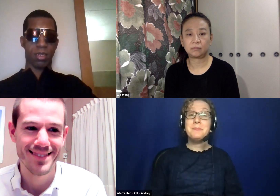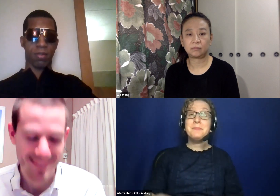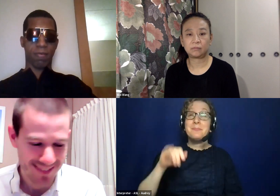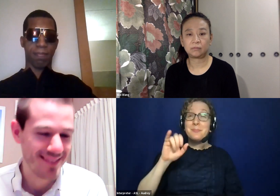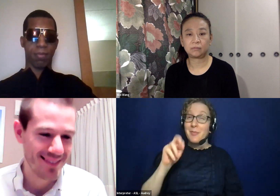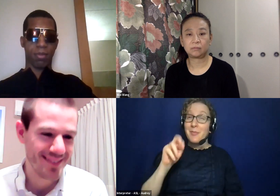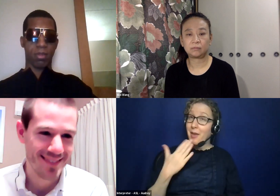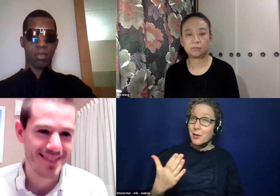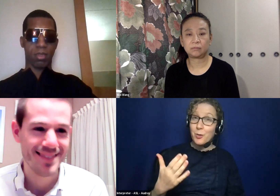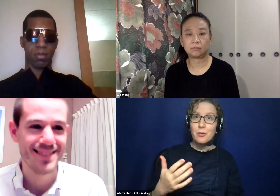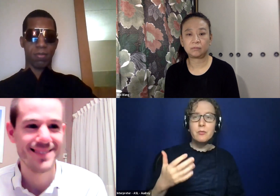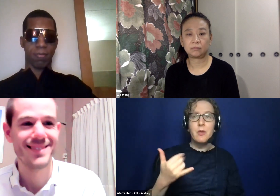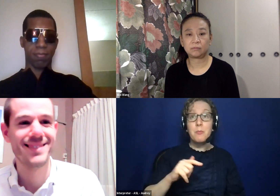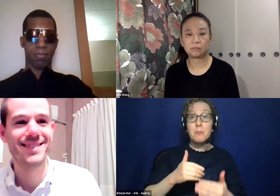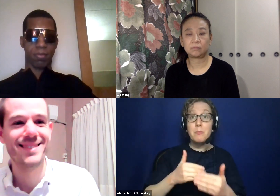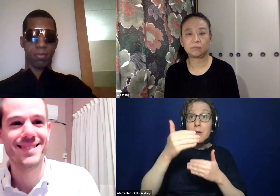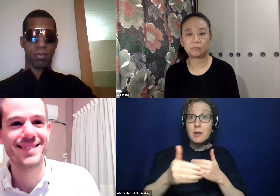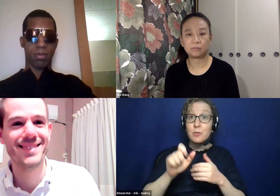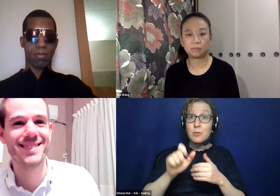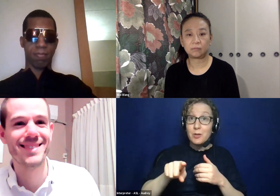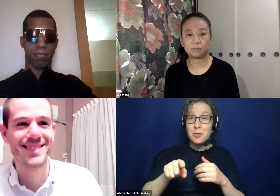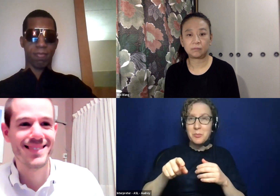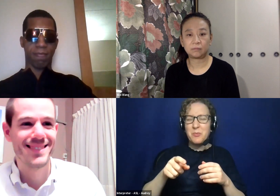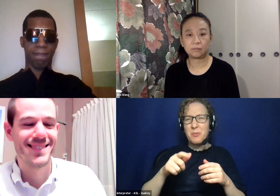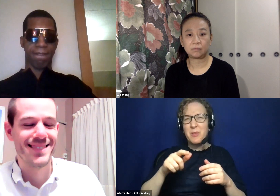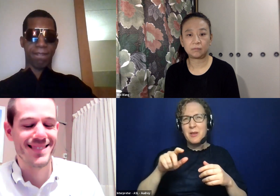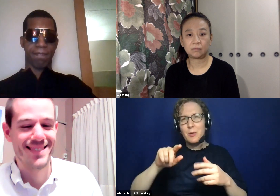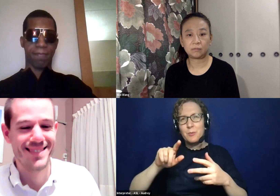something I originally was going to ask but it's also related to a question from one of our